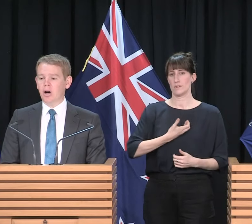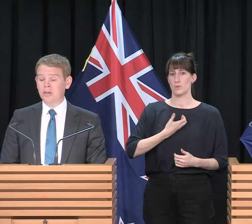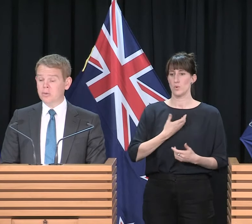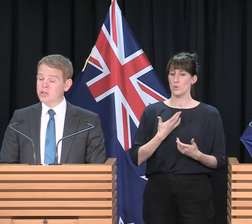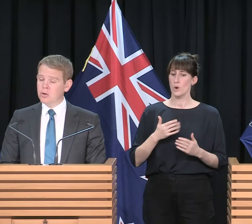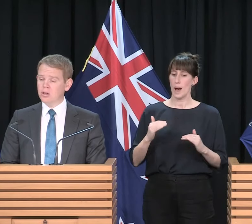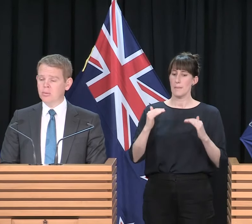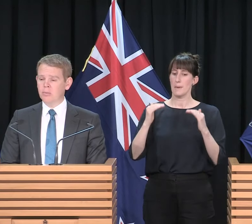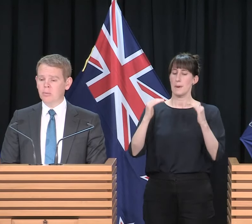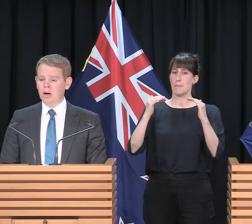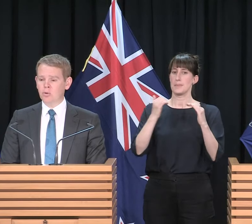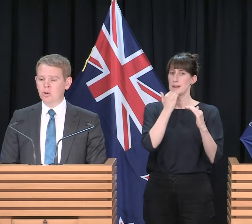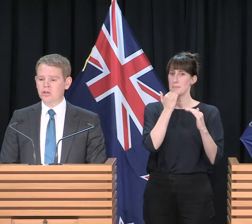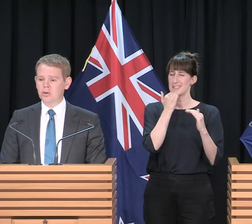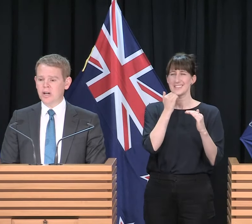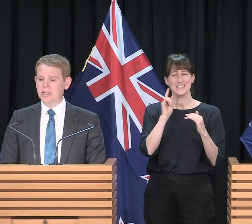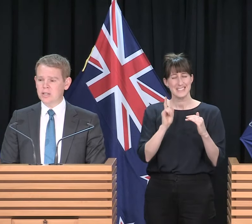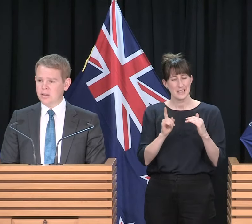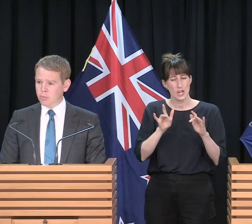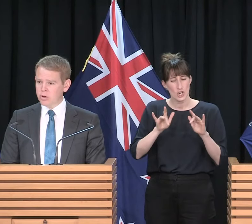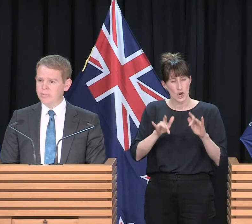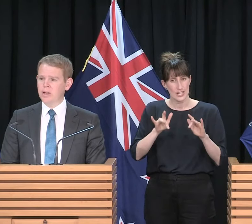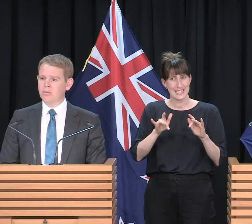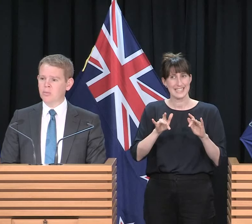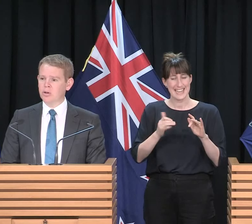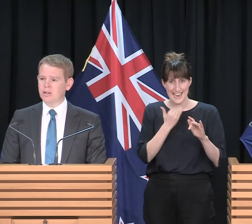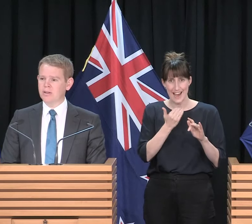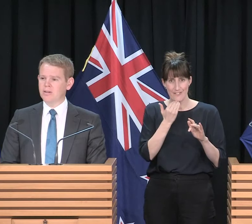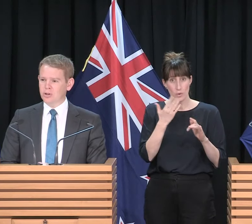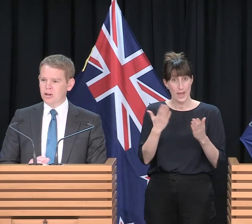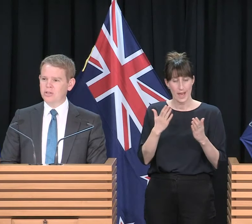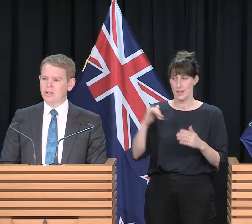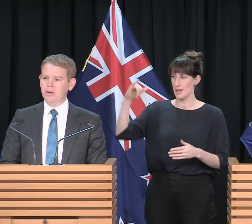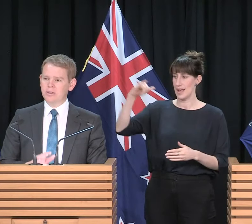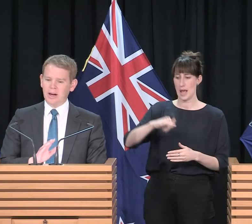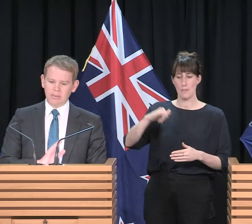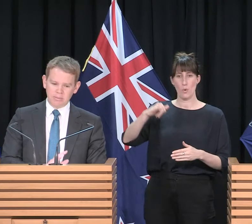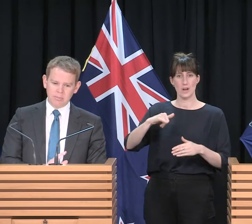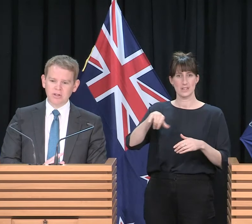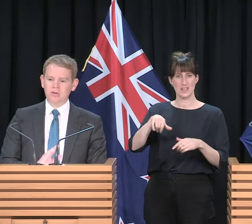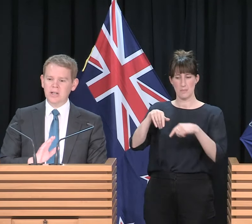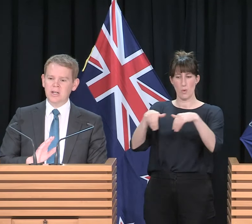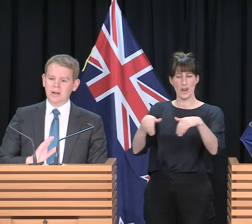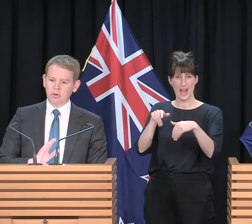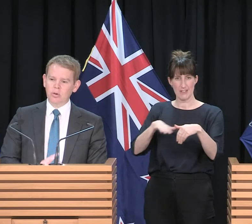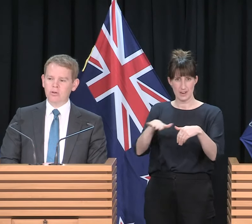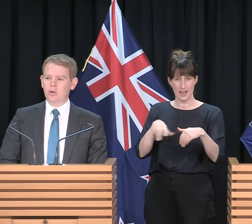unknown source. One further case has considered to have... Is considered to have